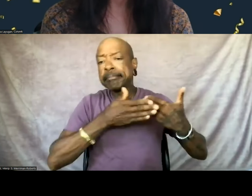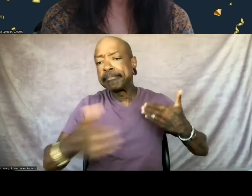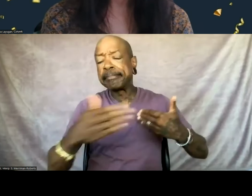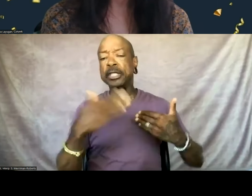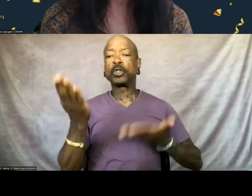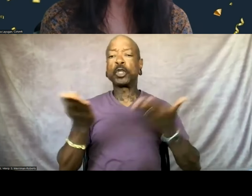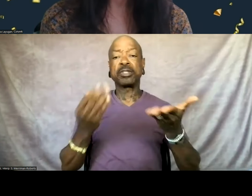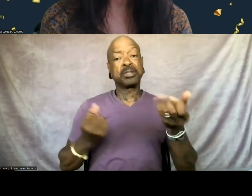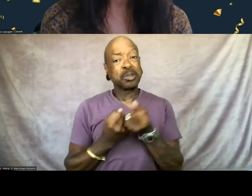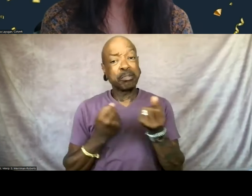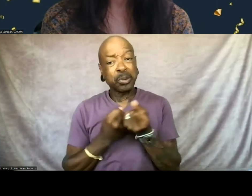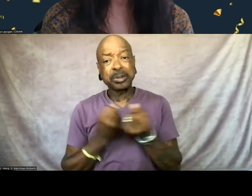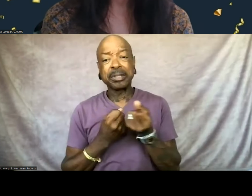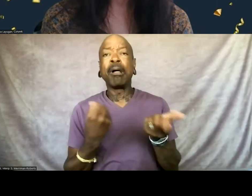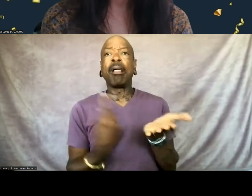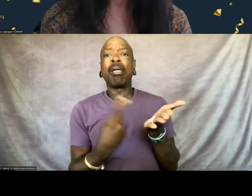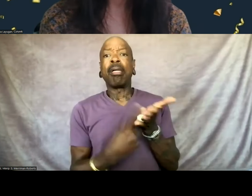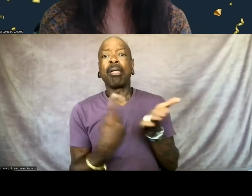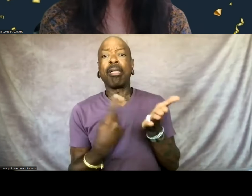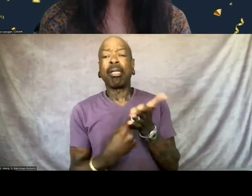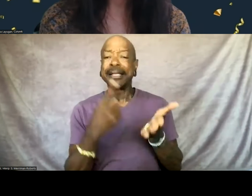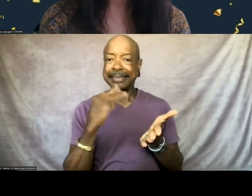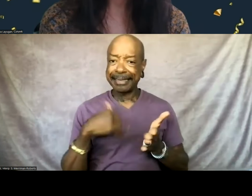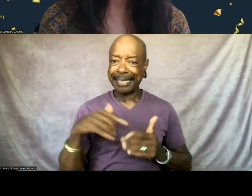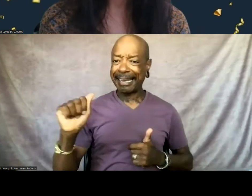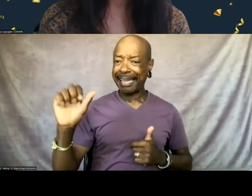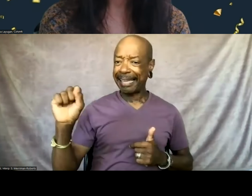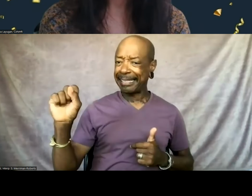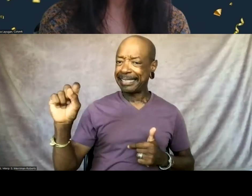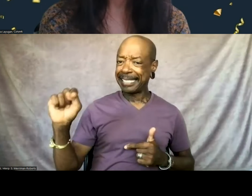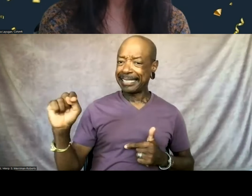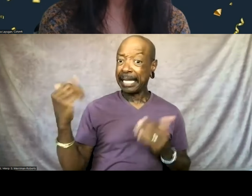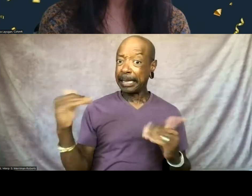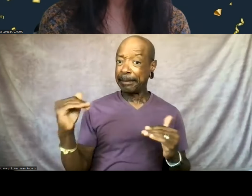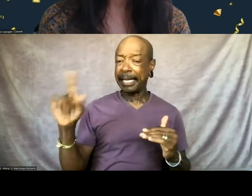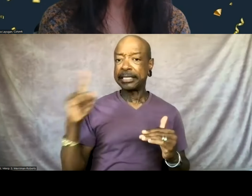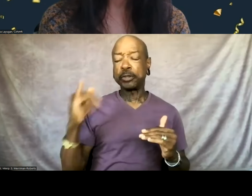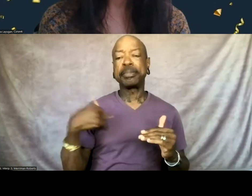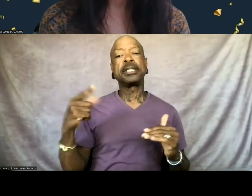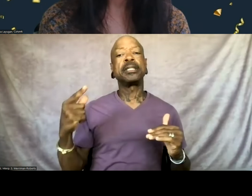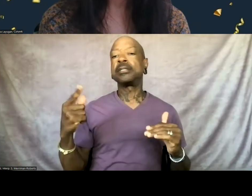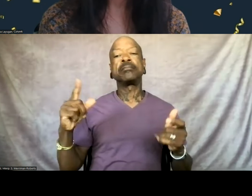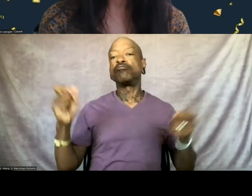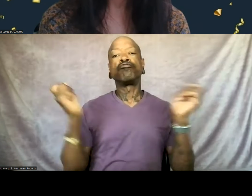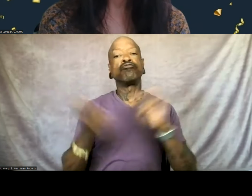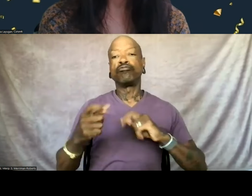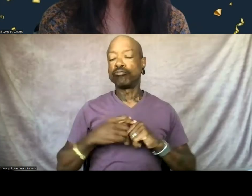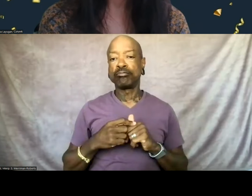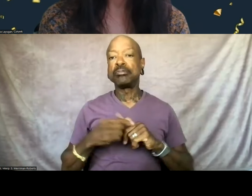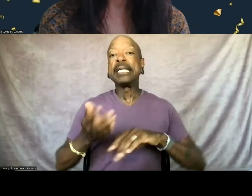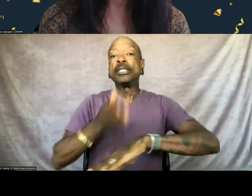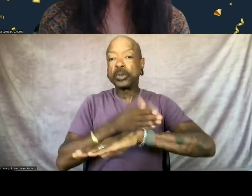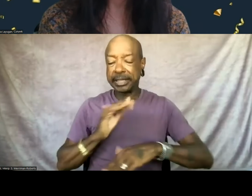, right, and Zoom meetings where we have talked about long-term services and supports. And we have said